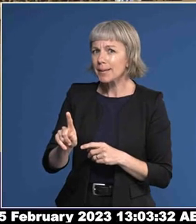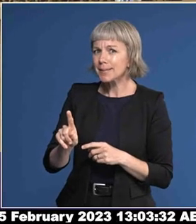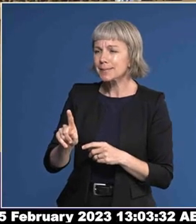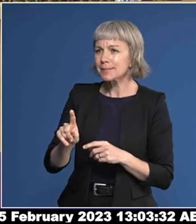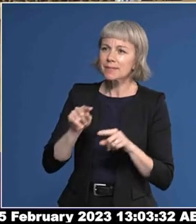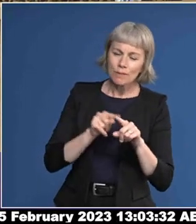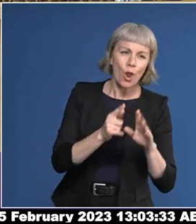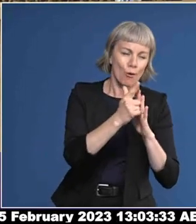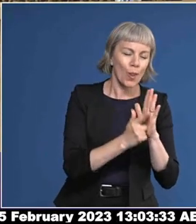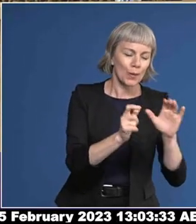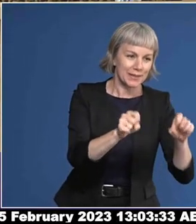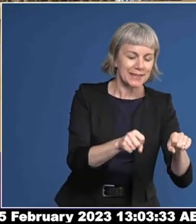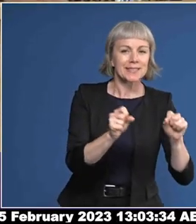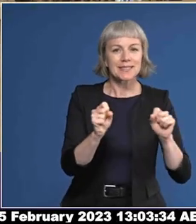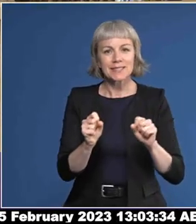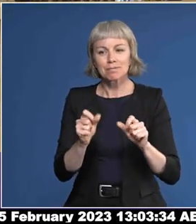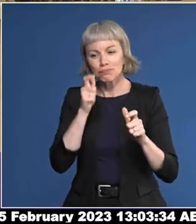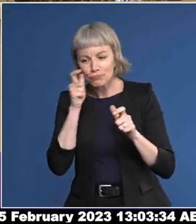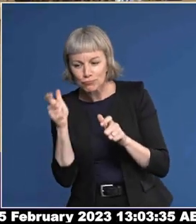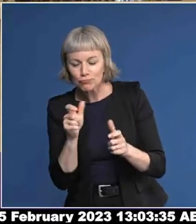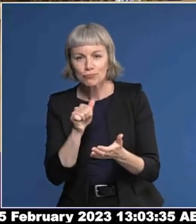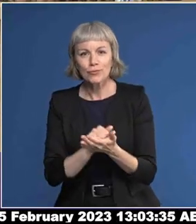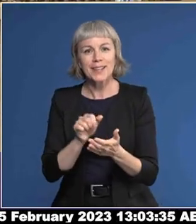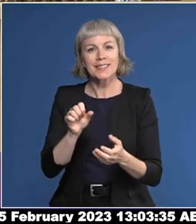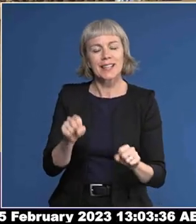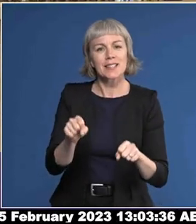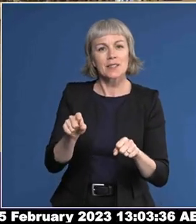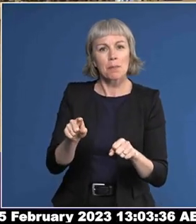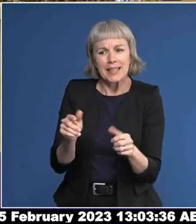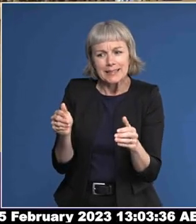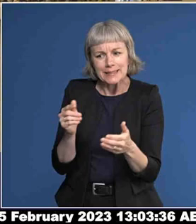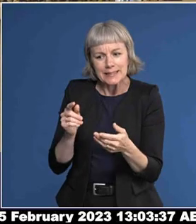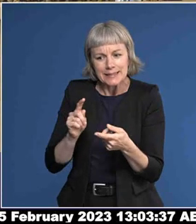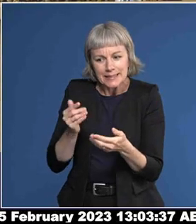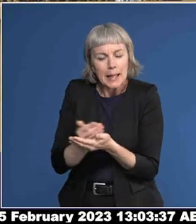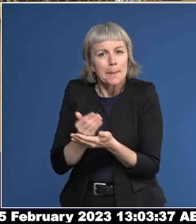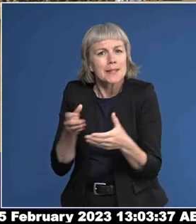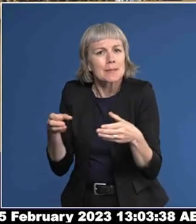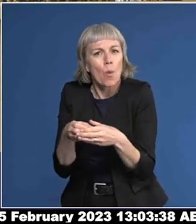benefits that a small boutique provider can give.